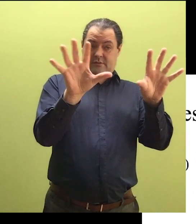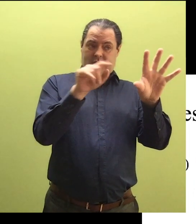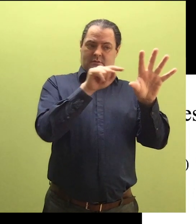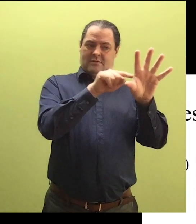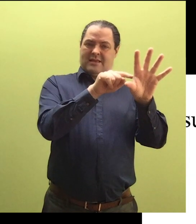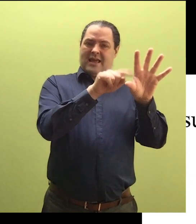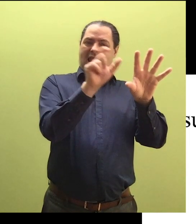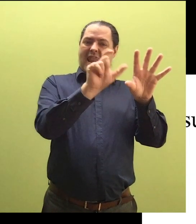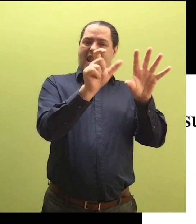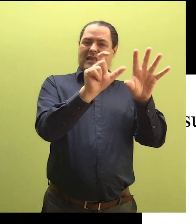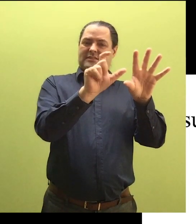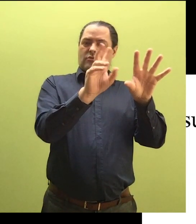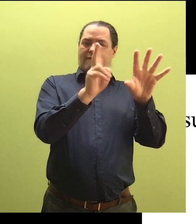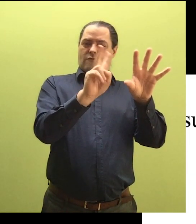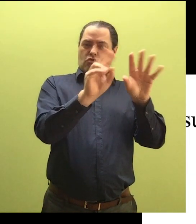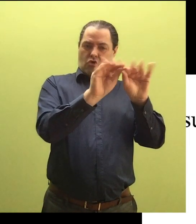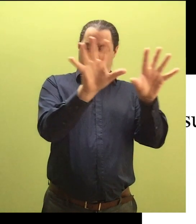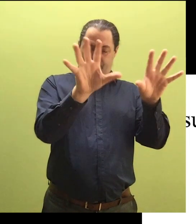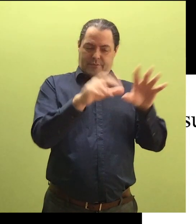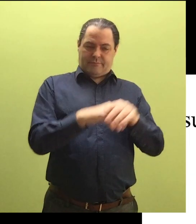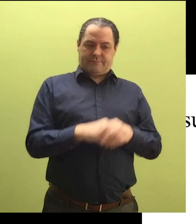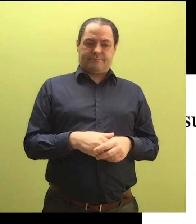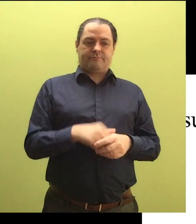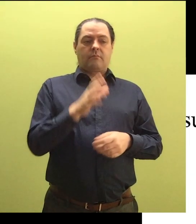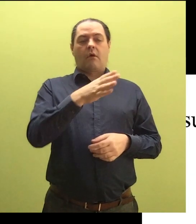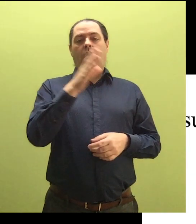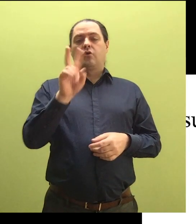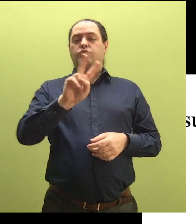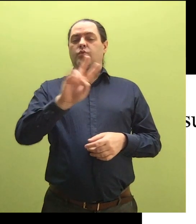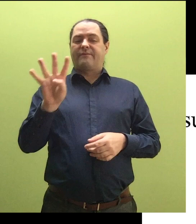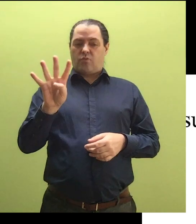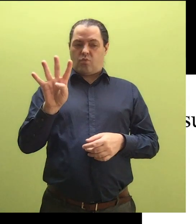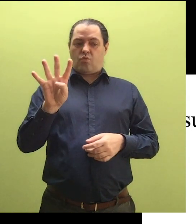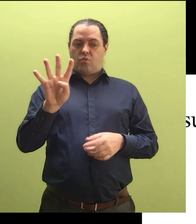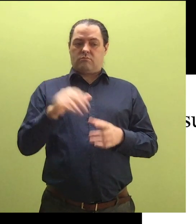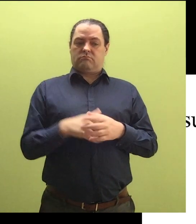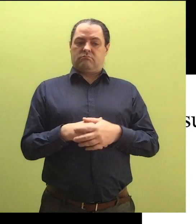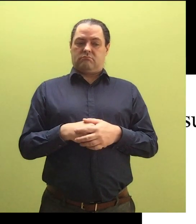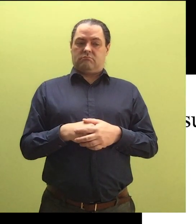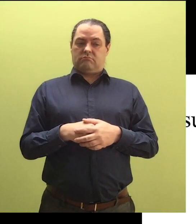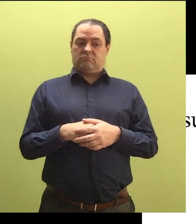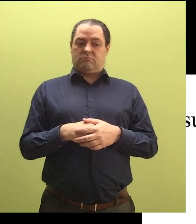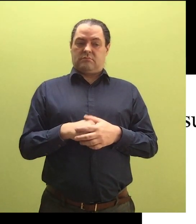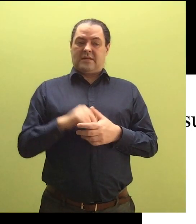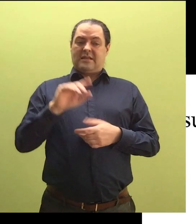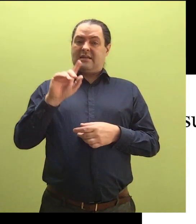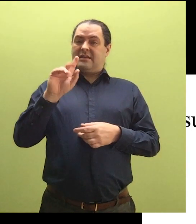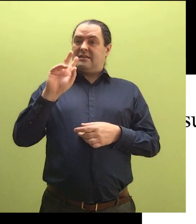verb, or in clauses like 24, where the second predicate is a